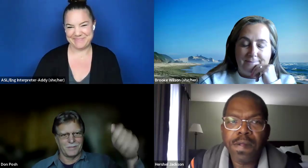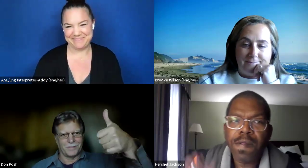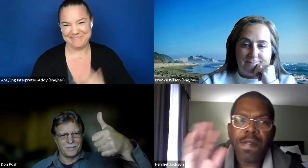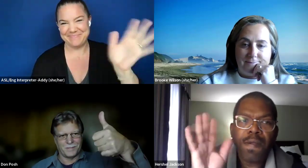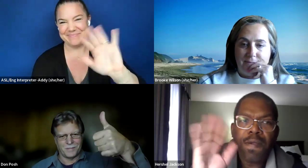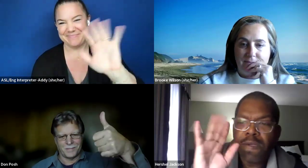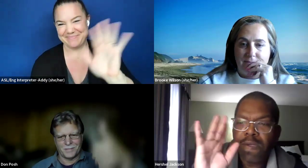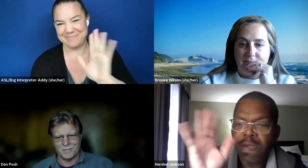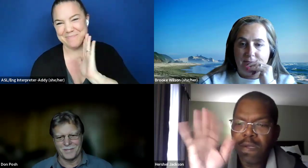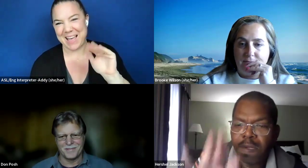Elissa w/ APRIL: Thanks, bye-bye.